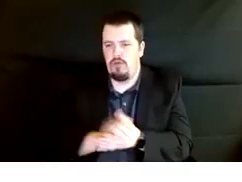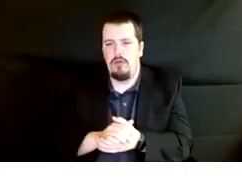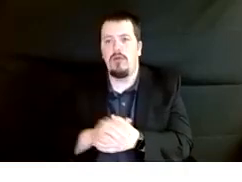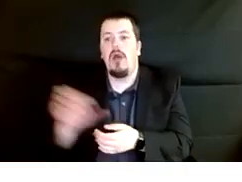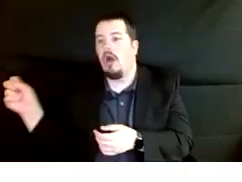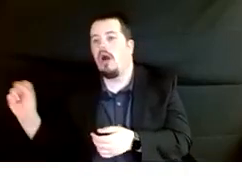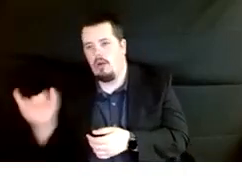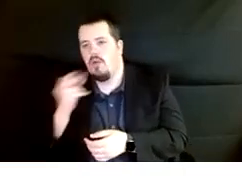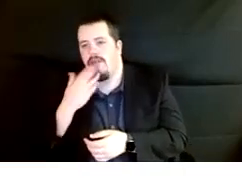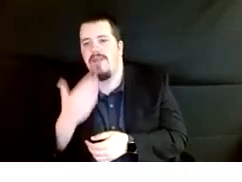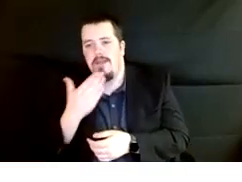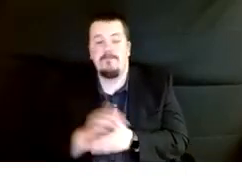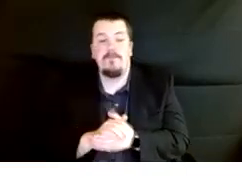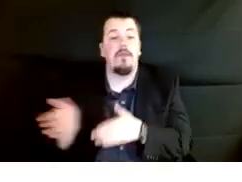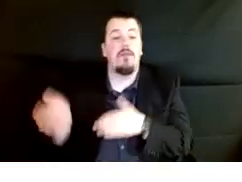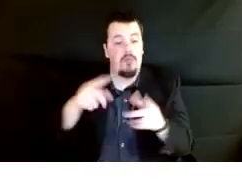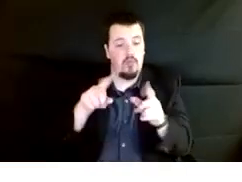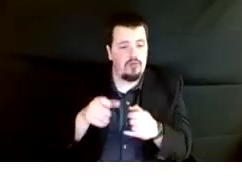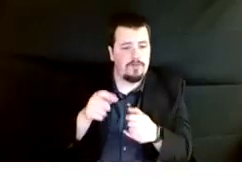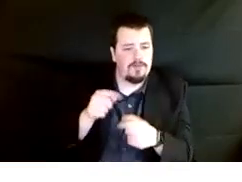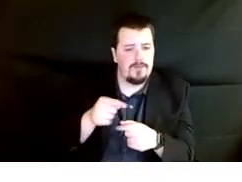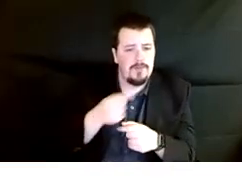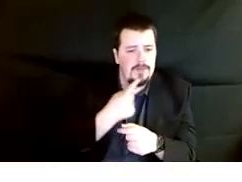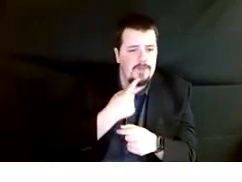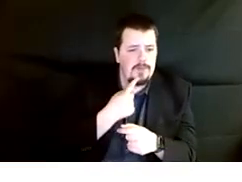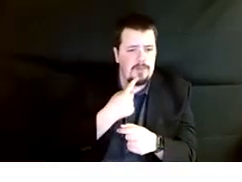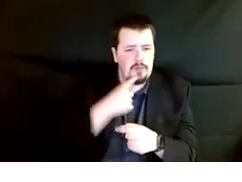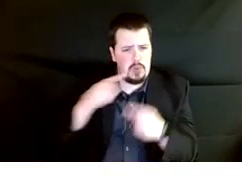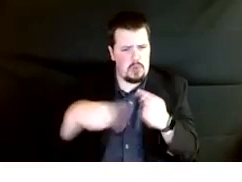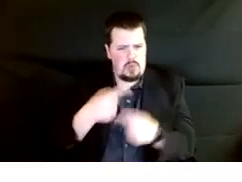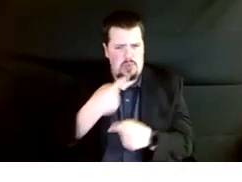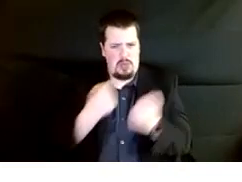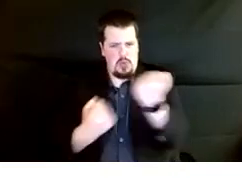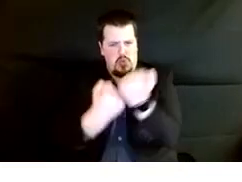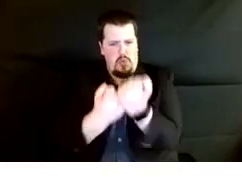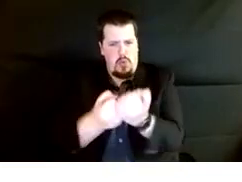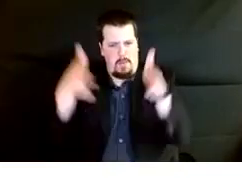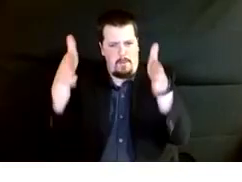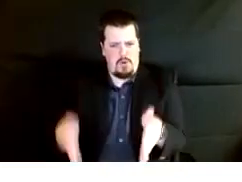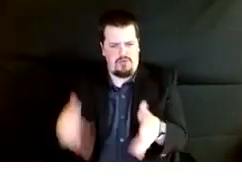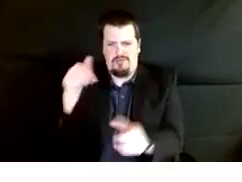um so there's another question uh when..when we say support person, somebody with someone